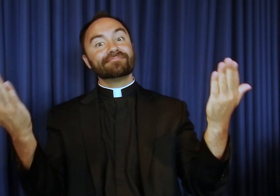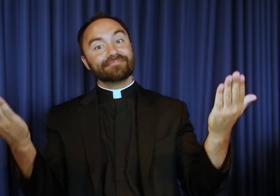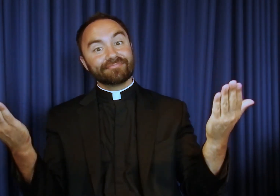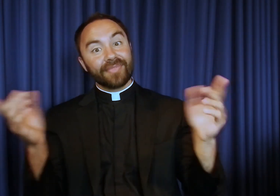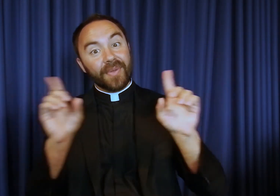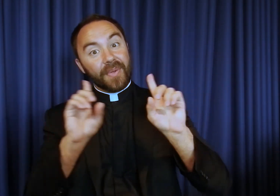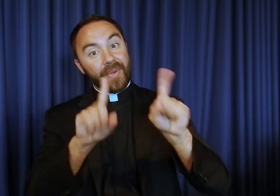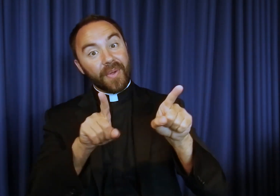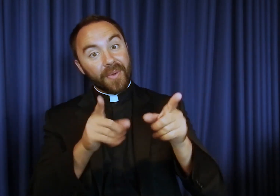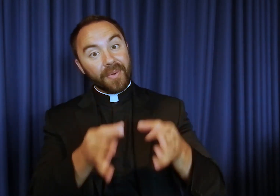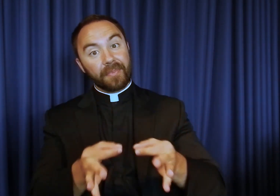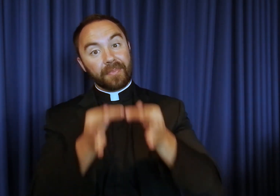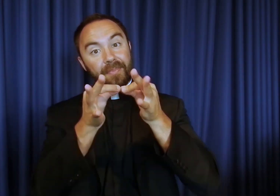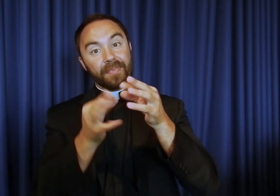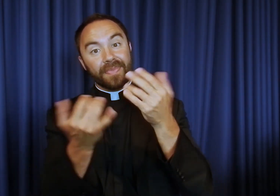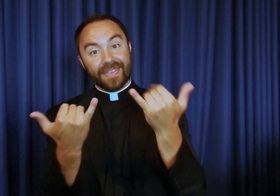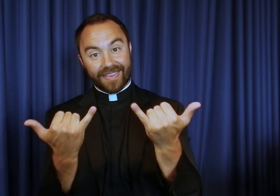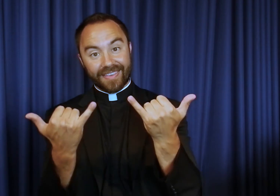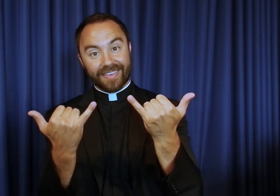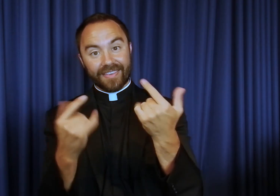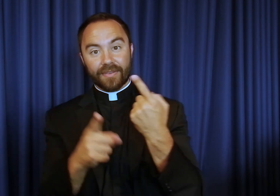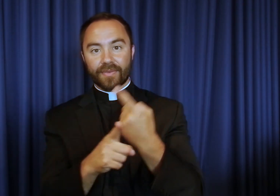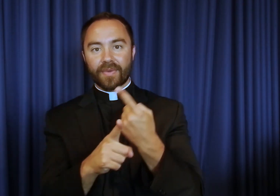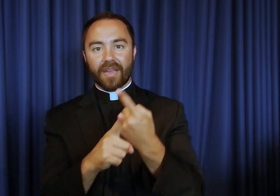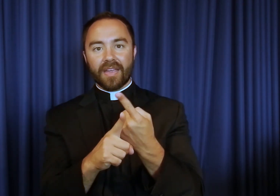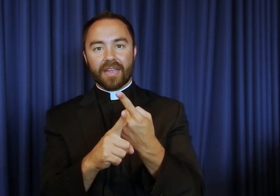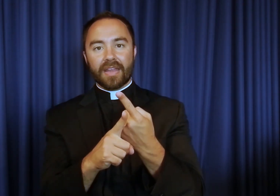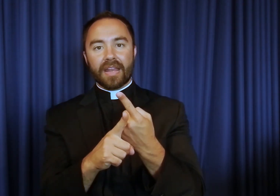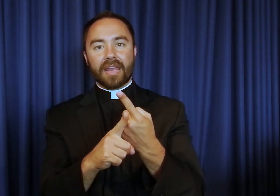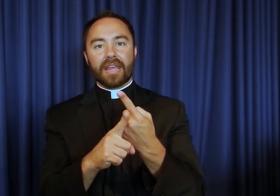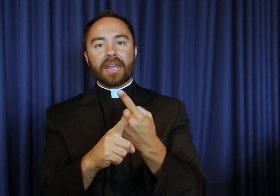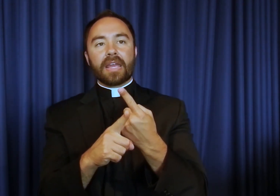want to prepare ourselves in the best way possible for heaven then it makes